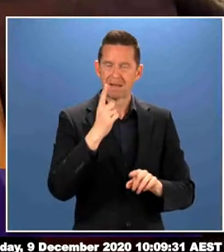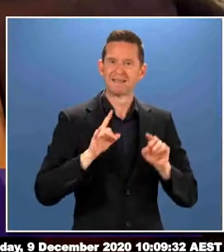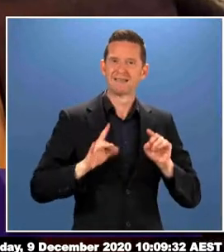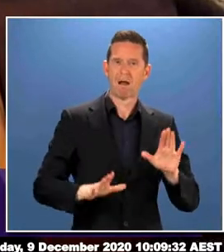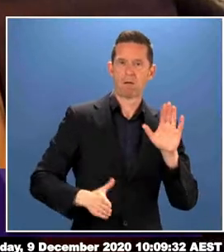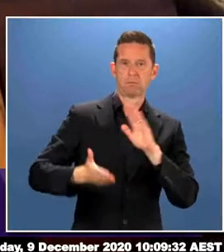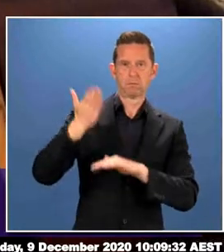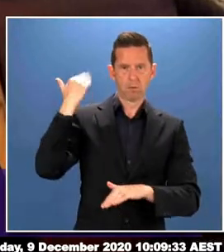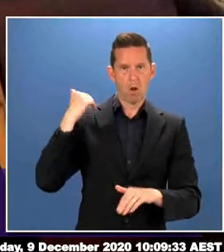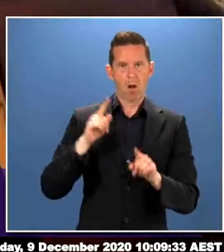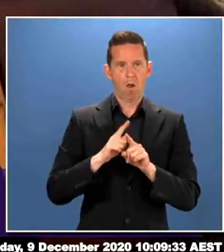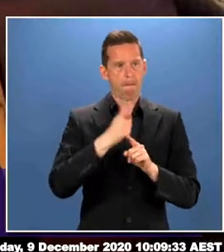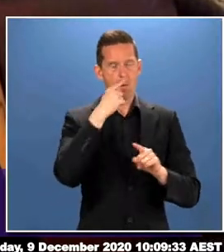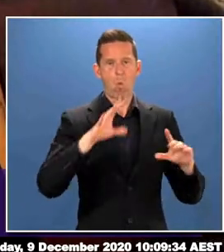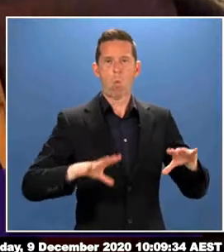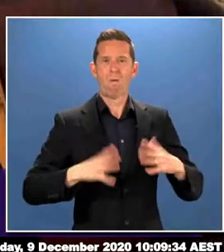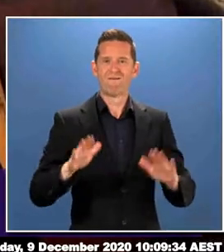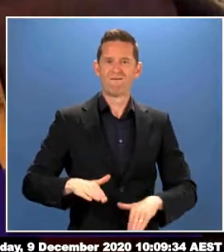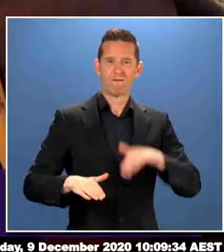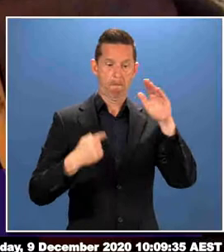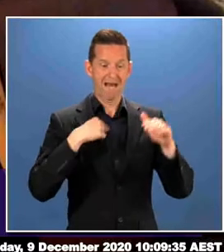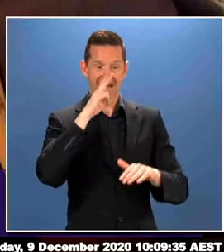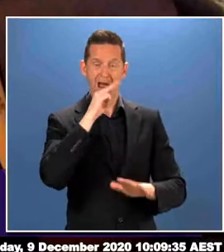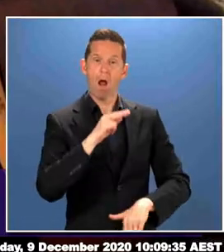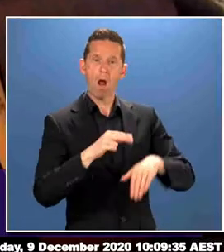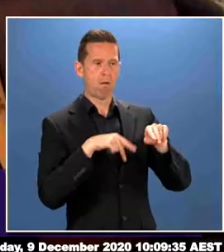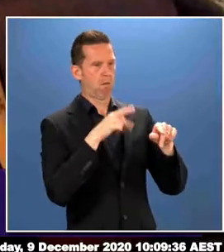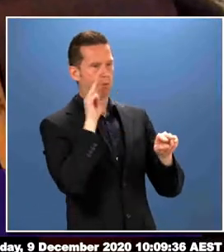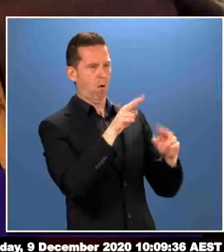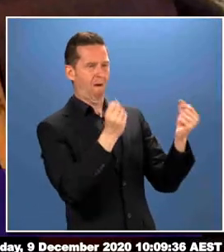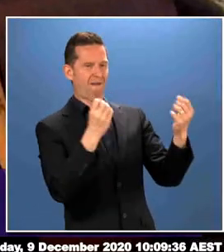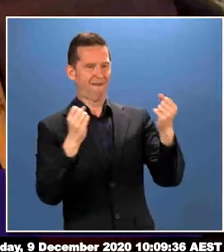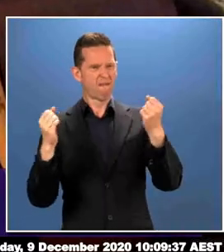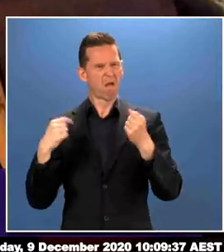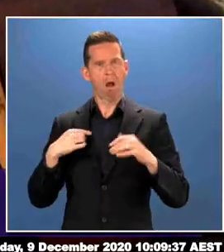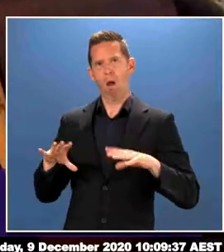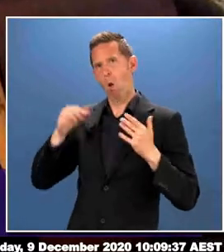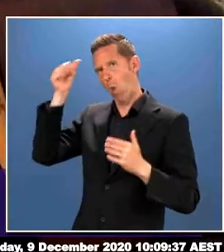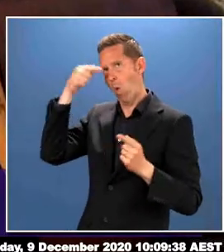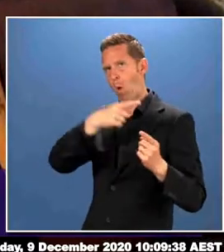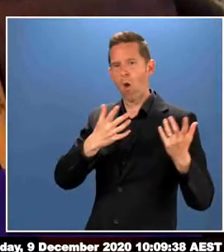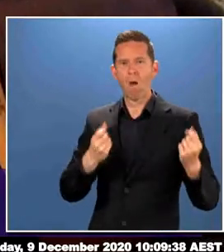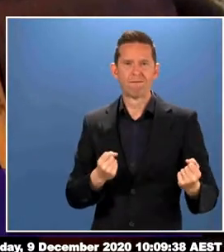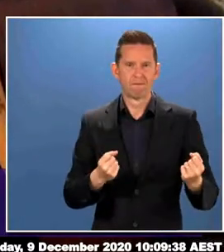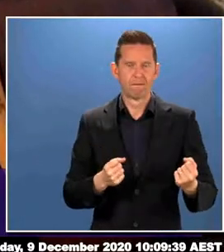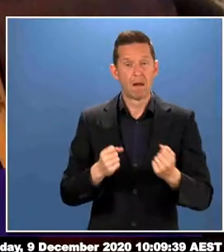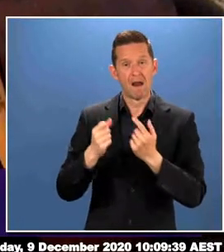dynamics that young people experience. Other suggestions suggested engaging in things like co-design and